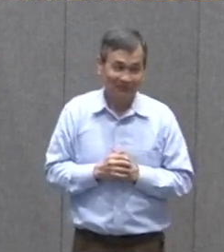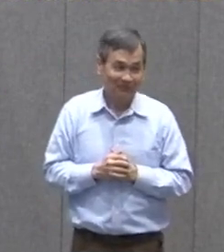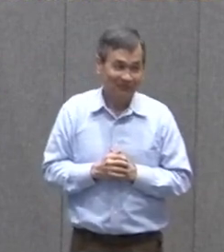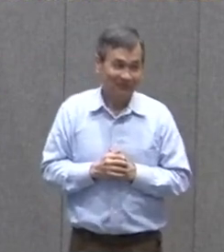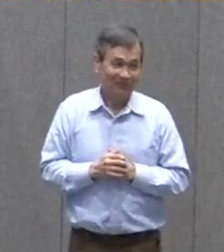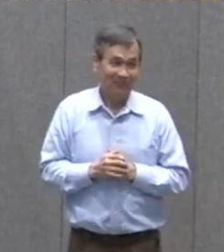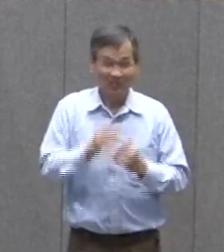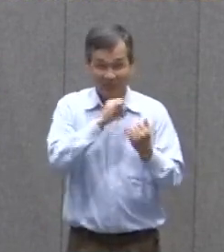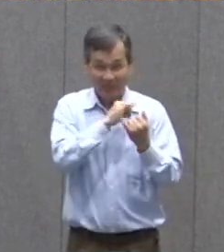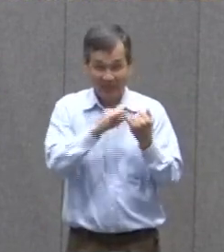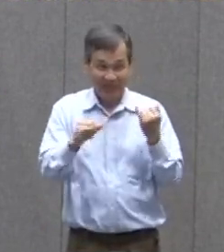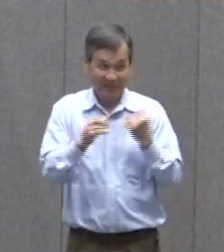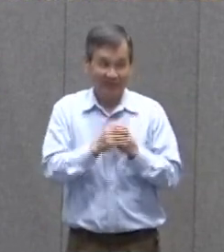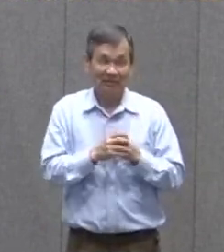And the last page says, "Shh."